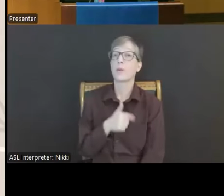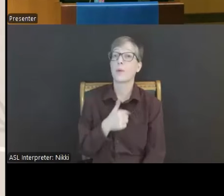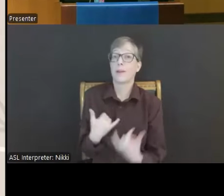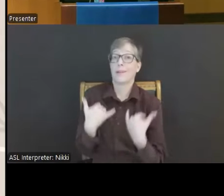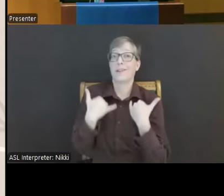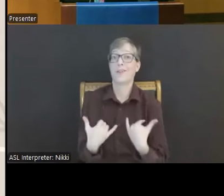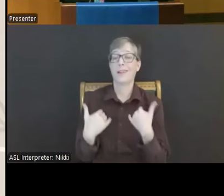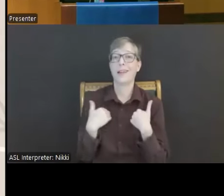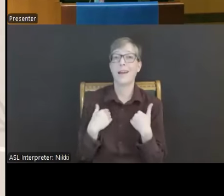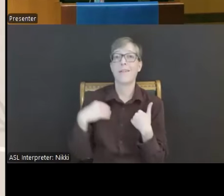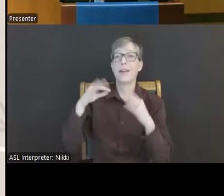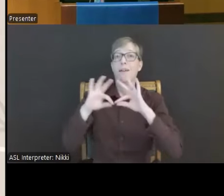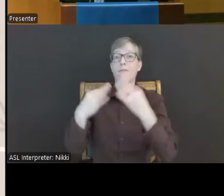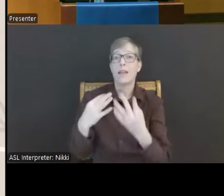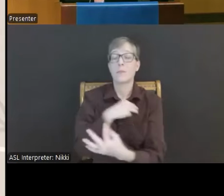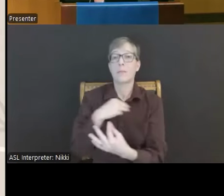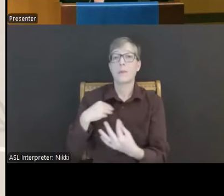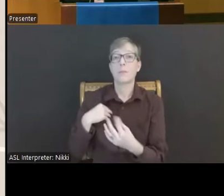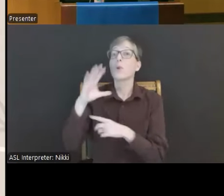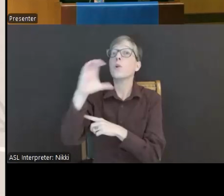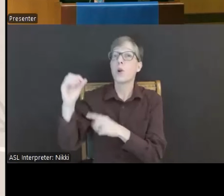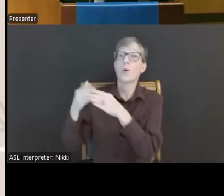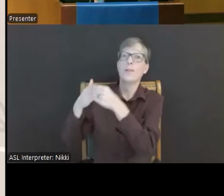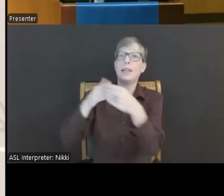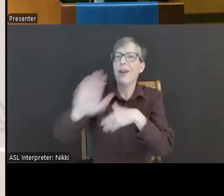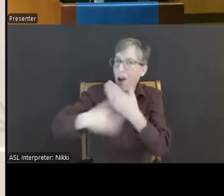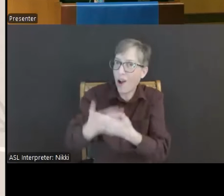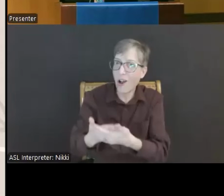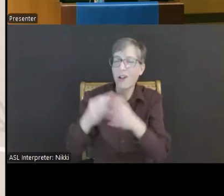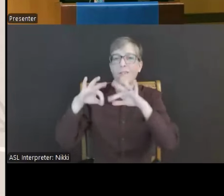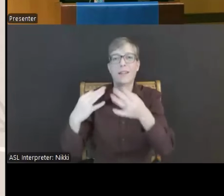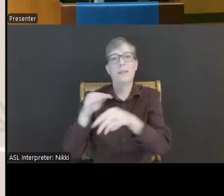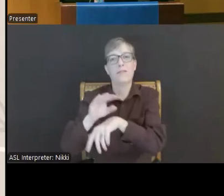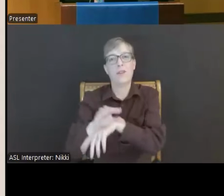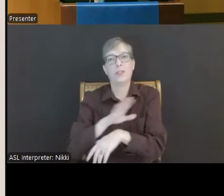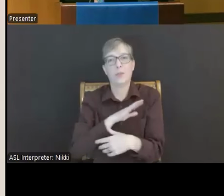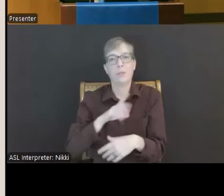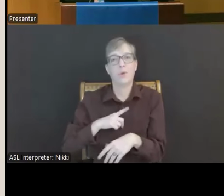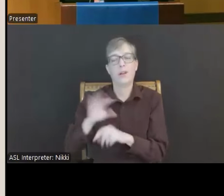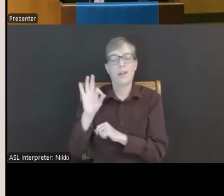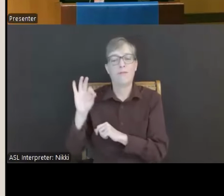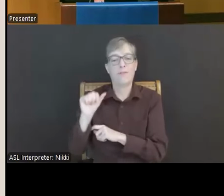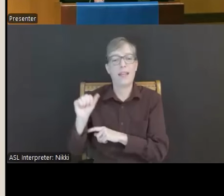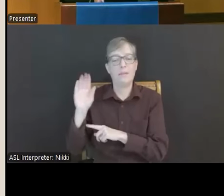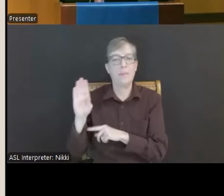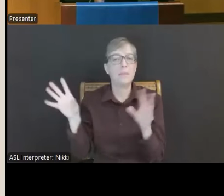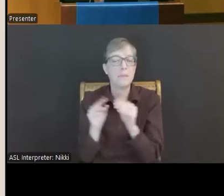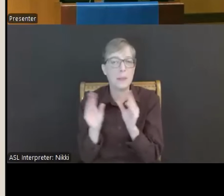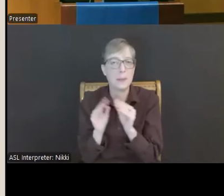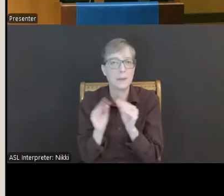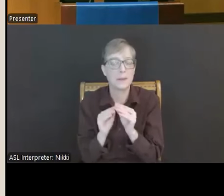Advisory board meetings all right so without further Ado I'm going to turn it over uh to Delta